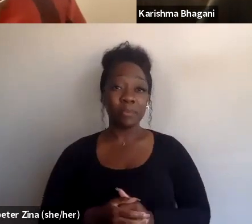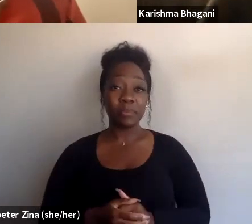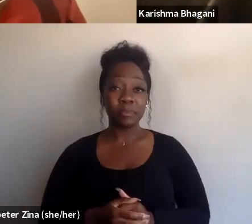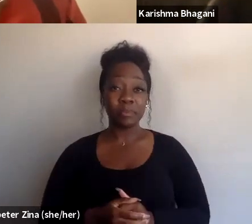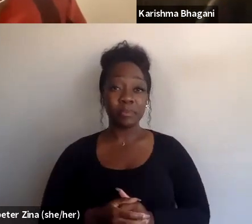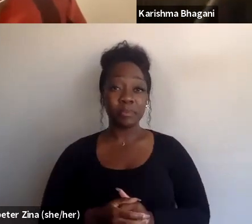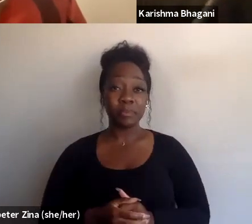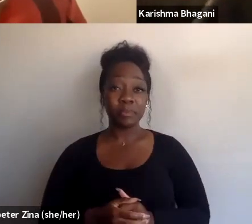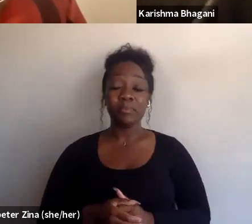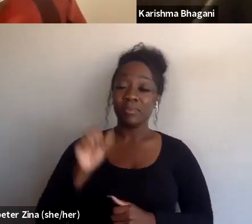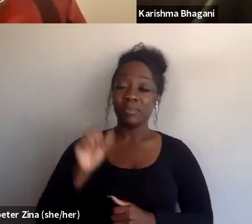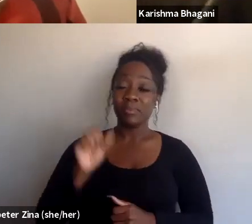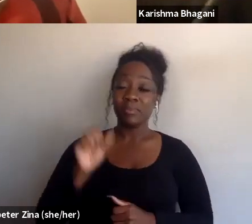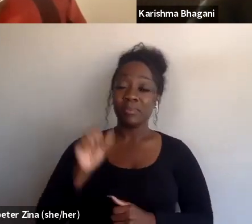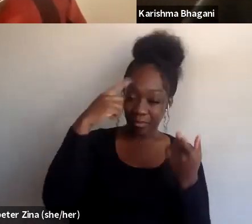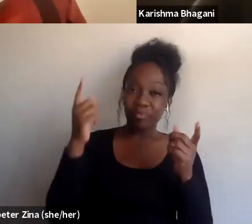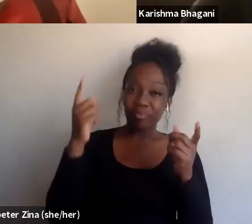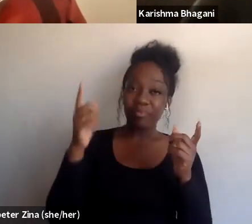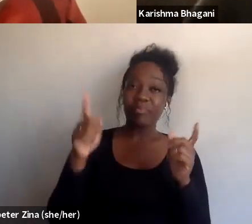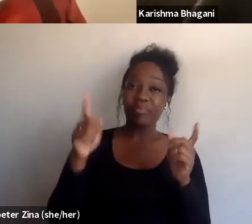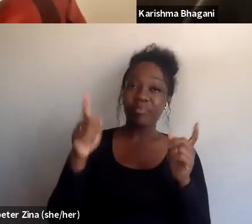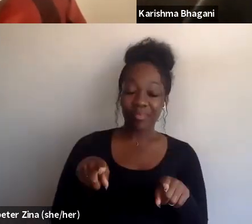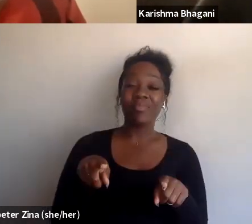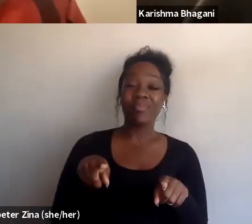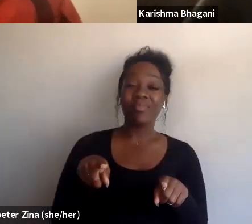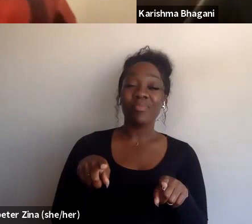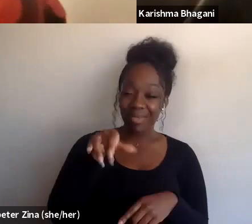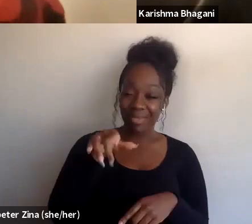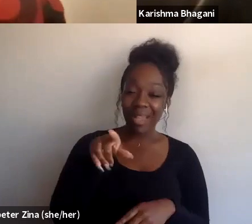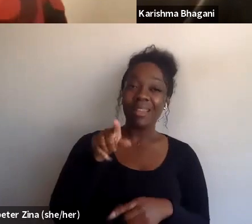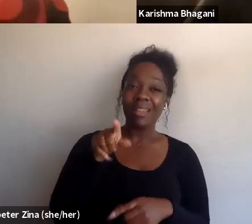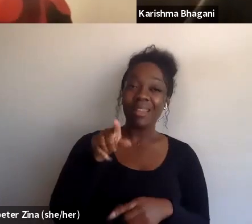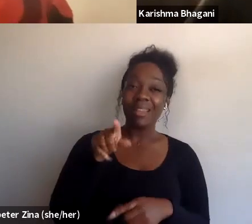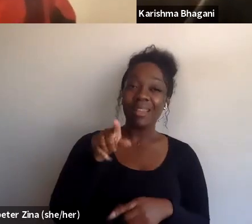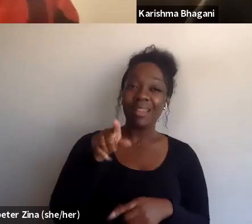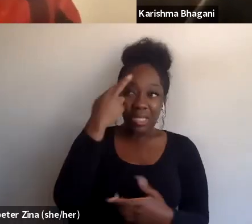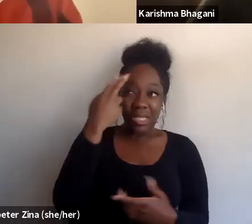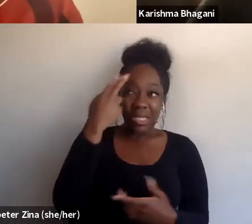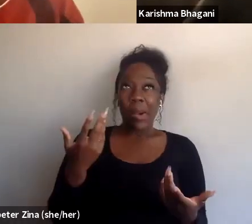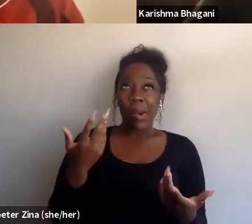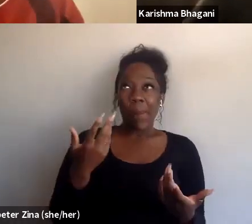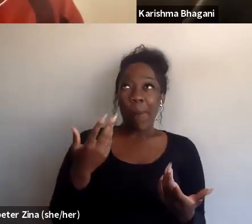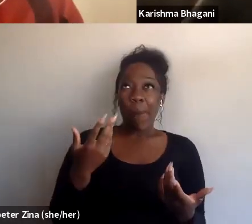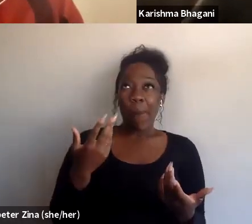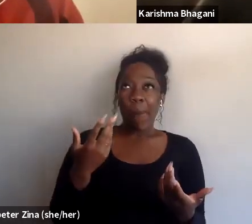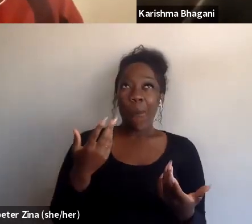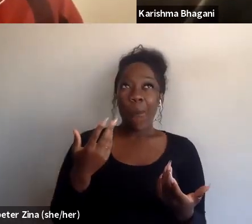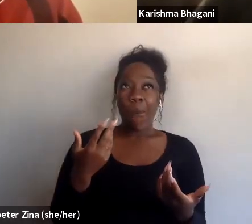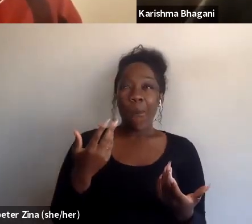Yeah and it's actually precisely the reason why I feel like more convenings and more spaces